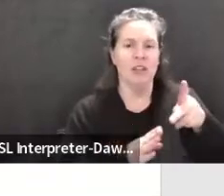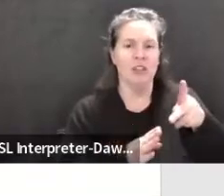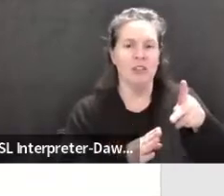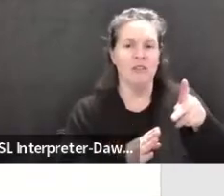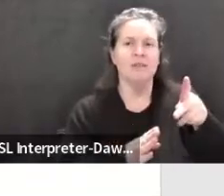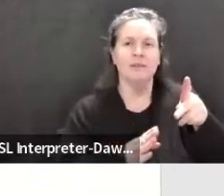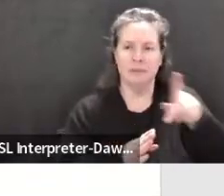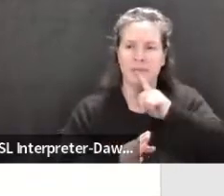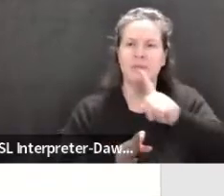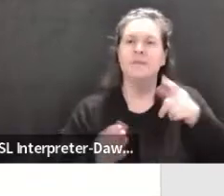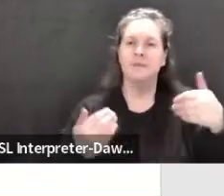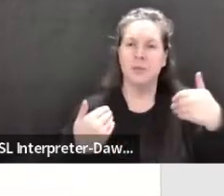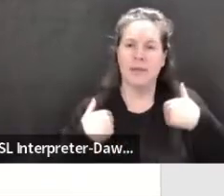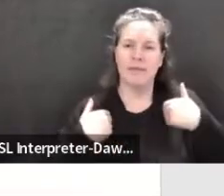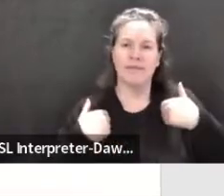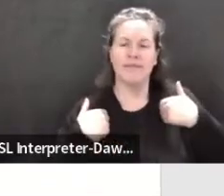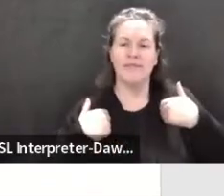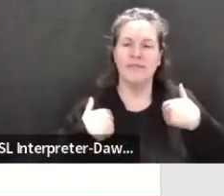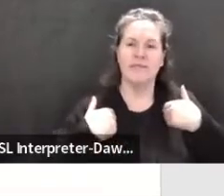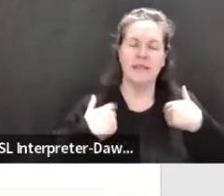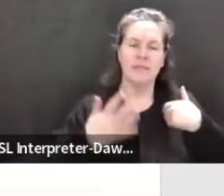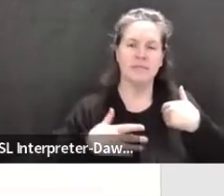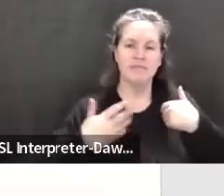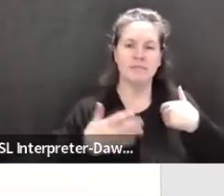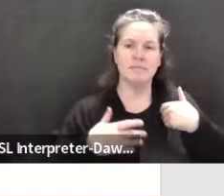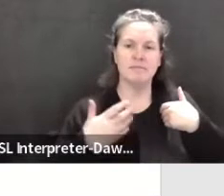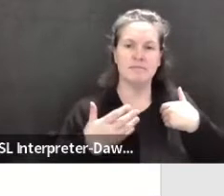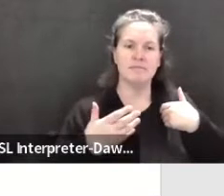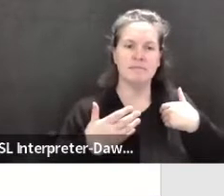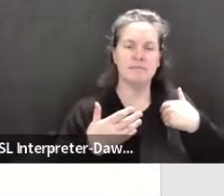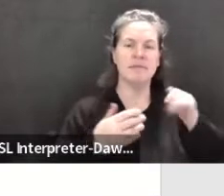to have a increase in knowledge and practice